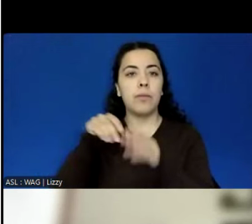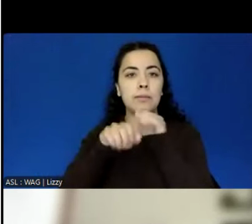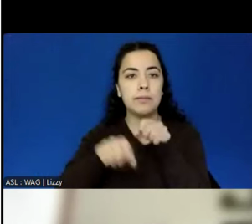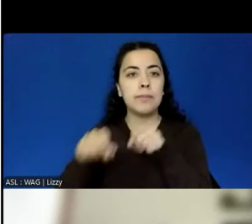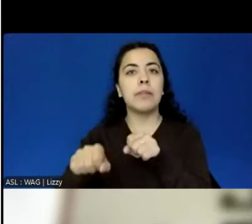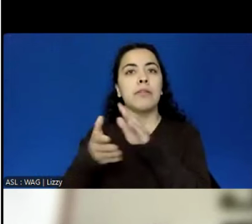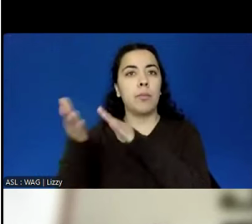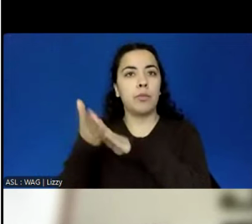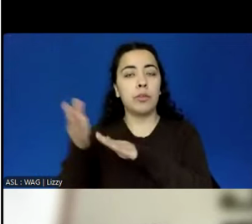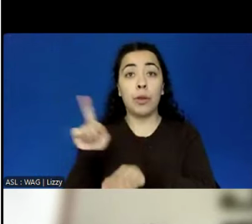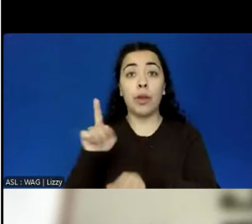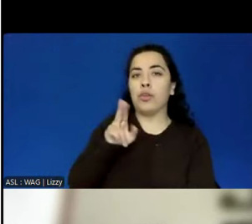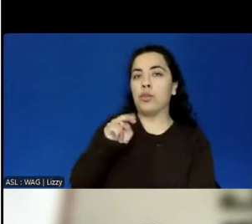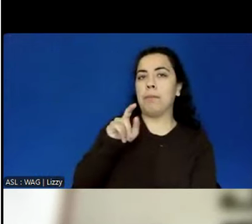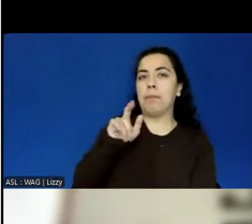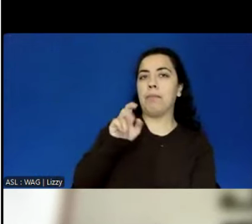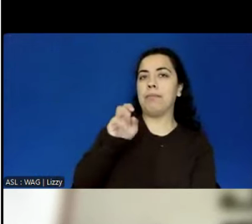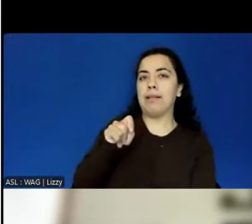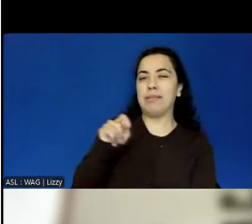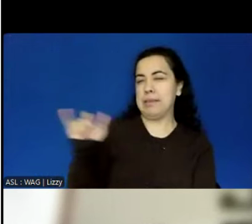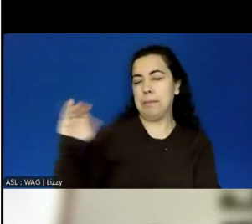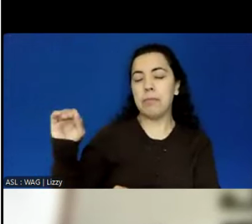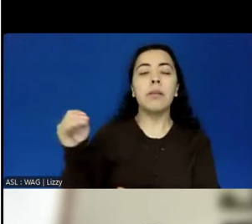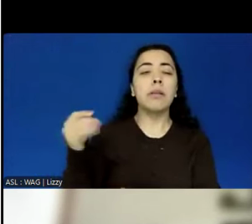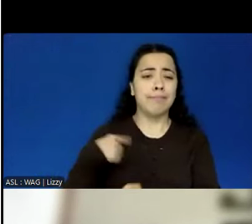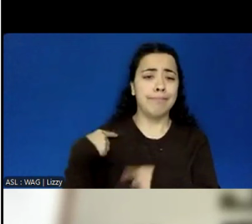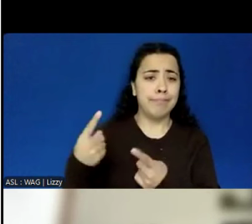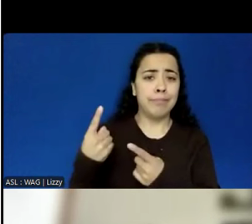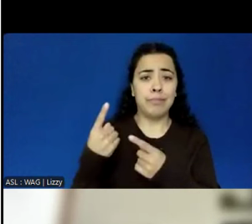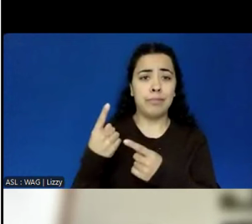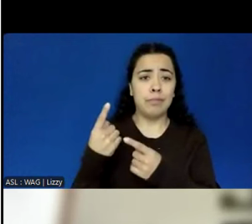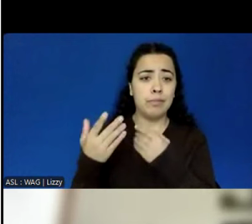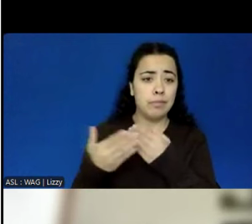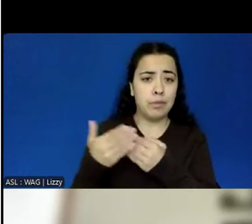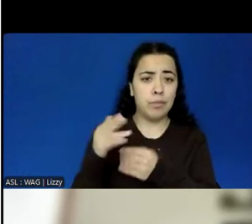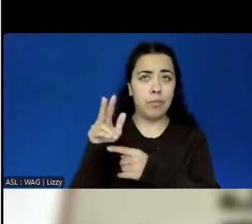have been here for nearly 13 years now. And some of my responsibilities include working